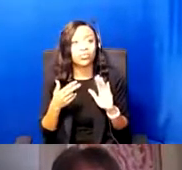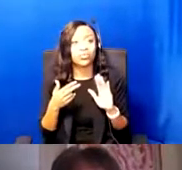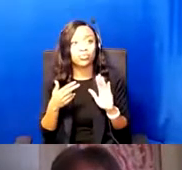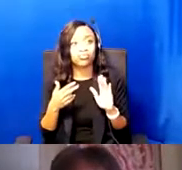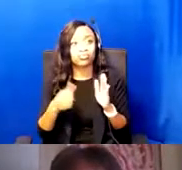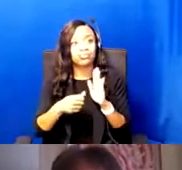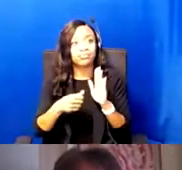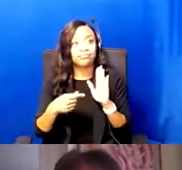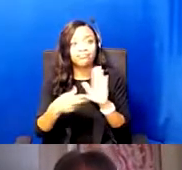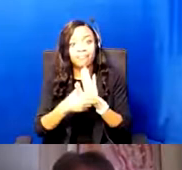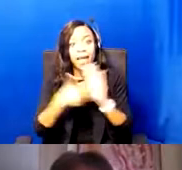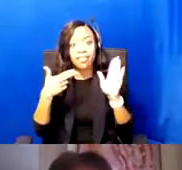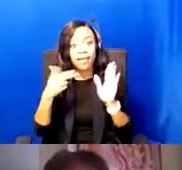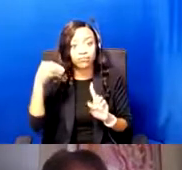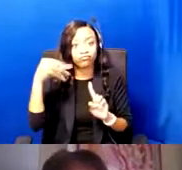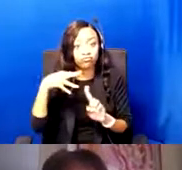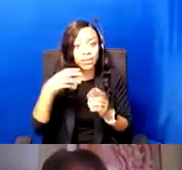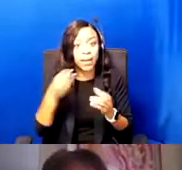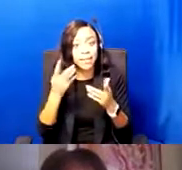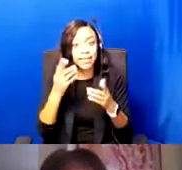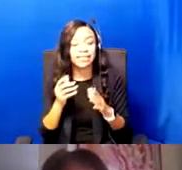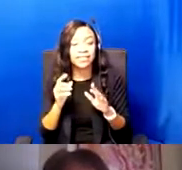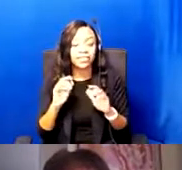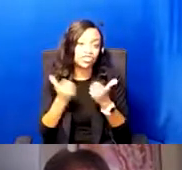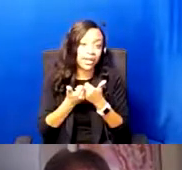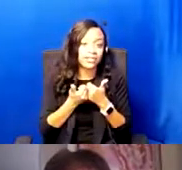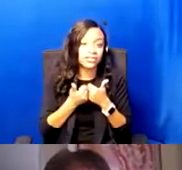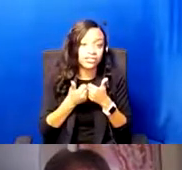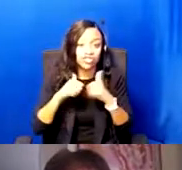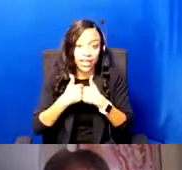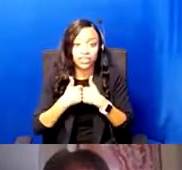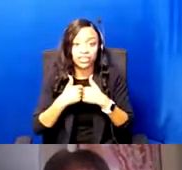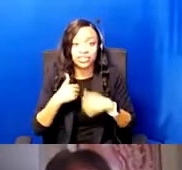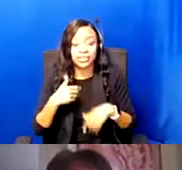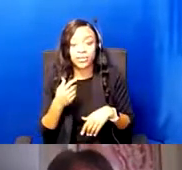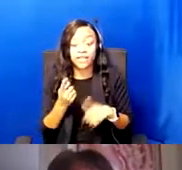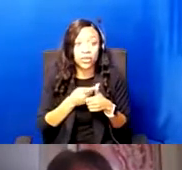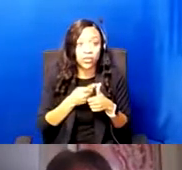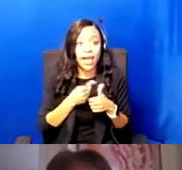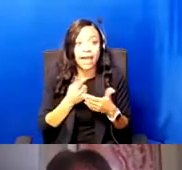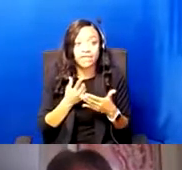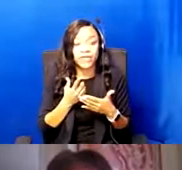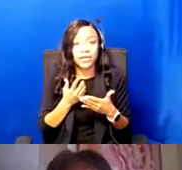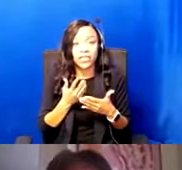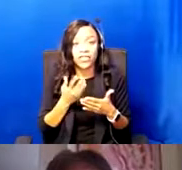in the values that this group has embraced. First, this notion of transparency, the only way we're going to logistically